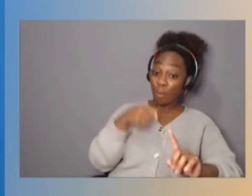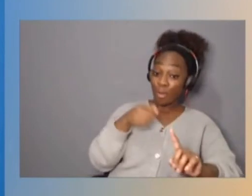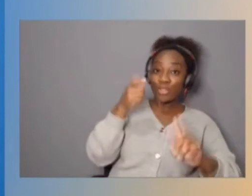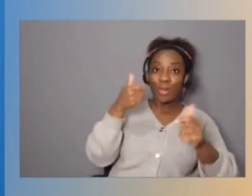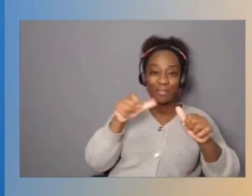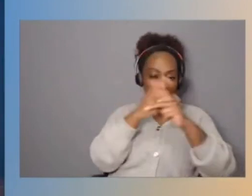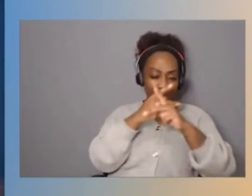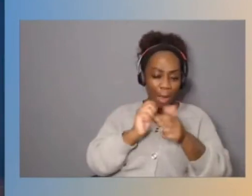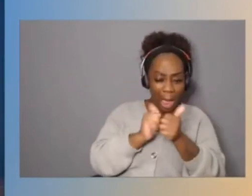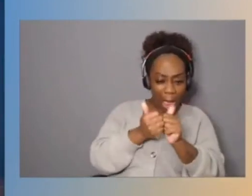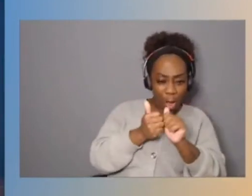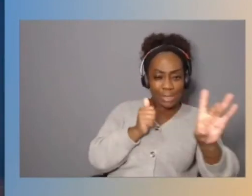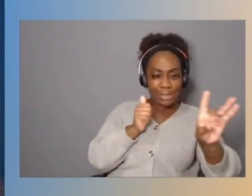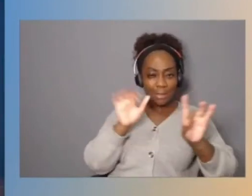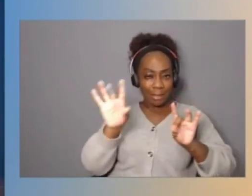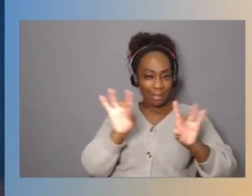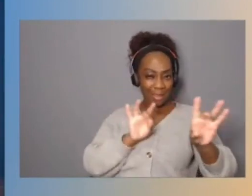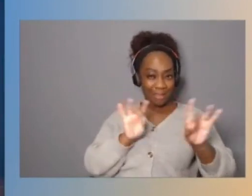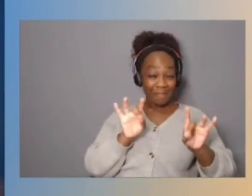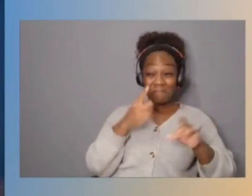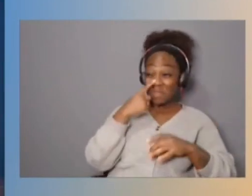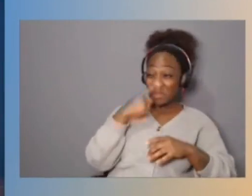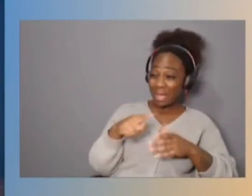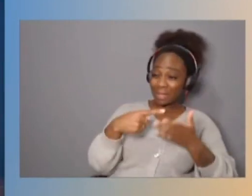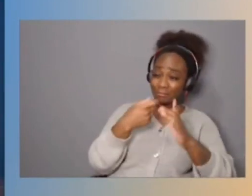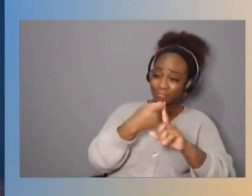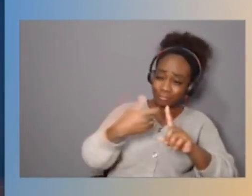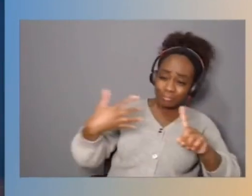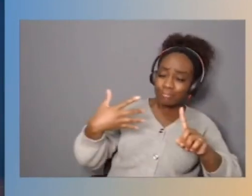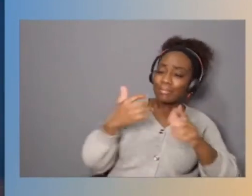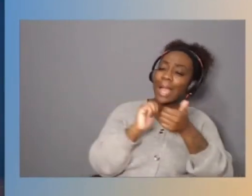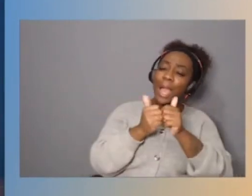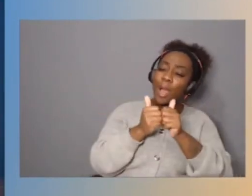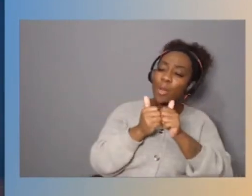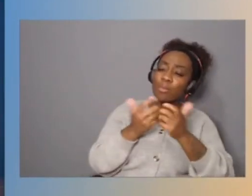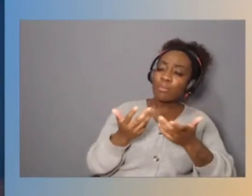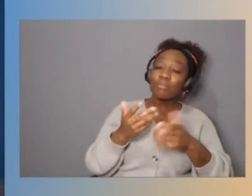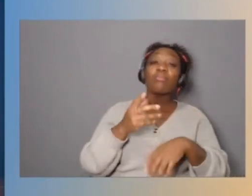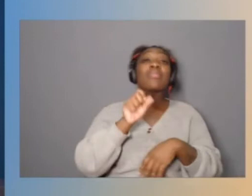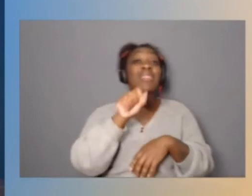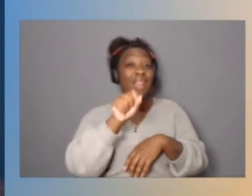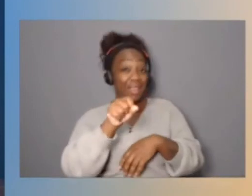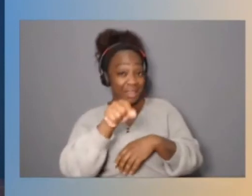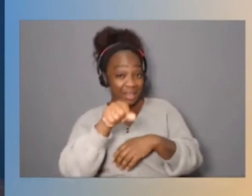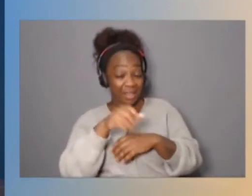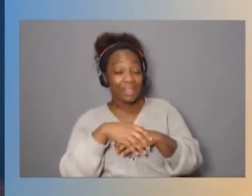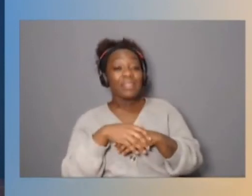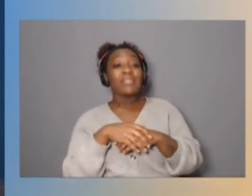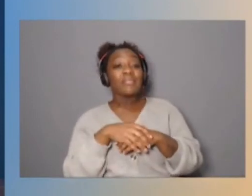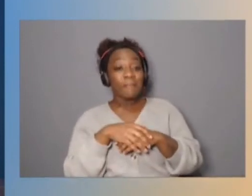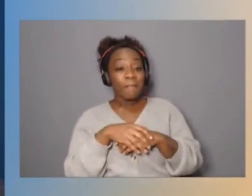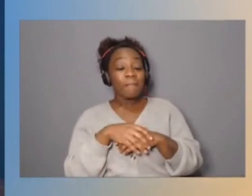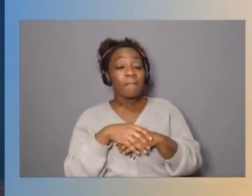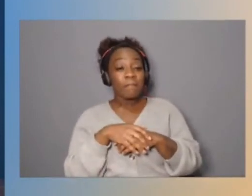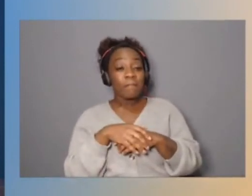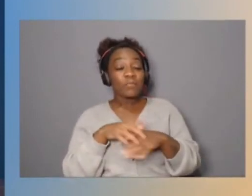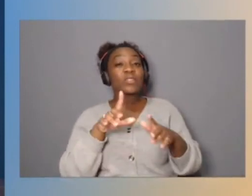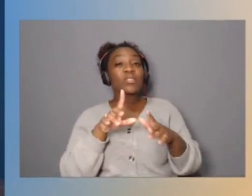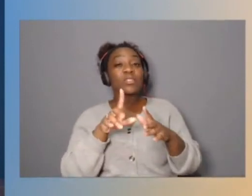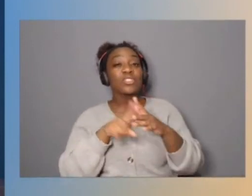That's something maybe we can talk about. Yeah. How customers do that. - Yeah. So first I would encourage everyone to familiarize yourself